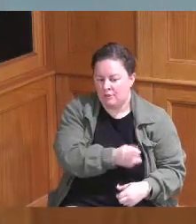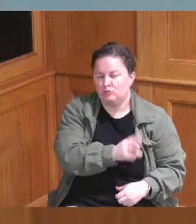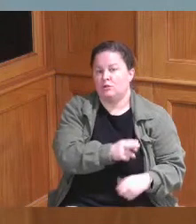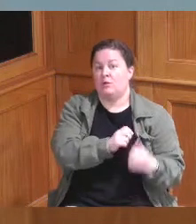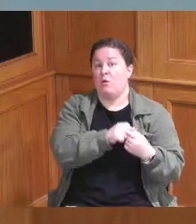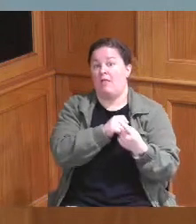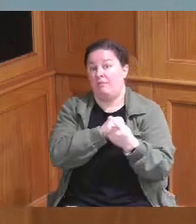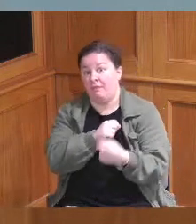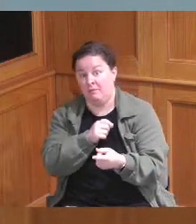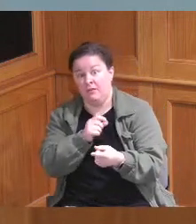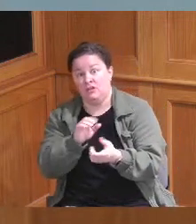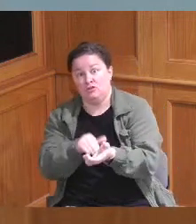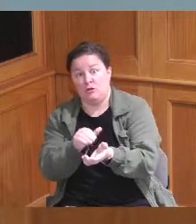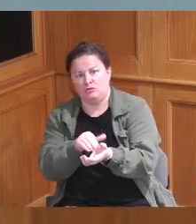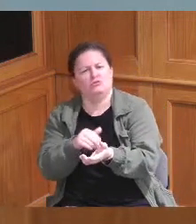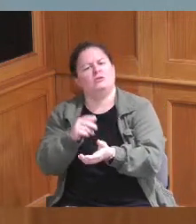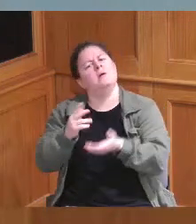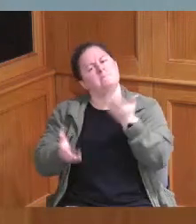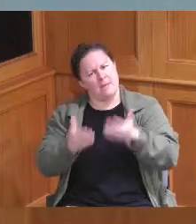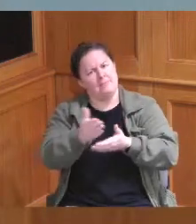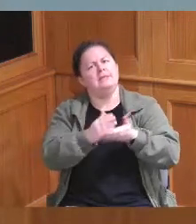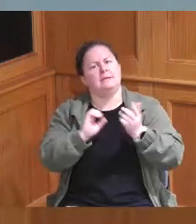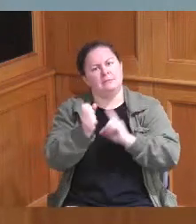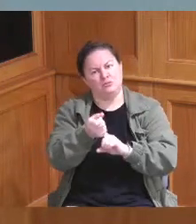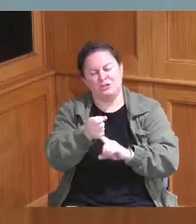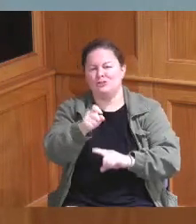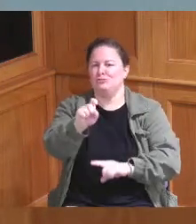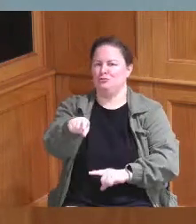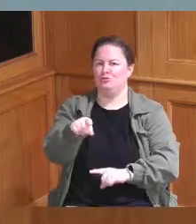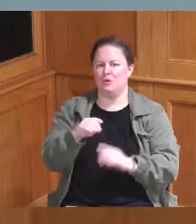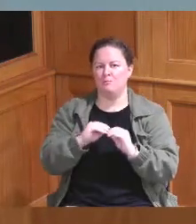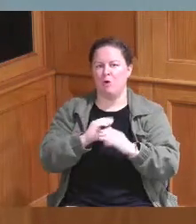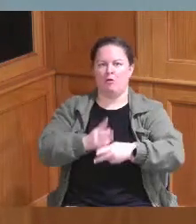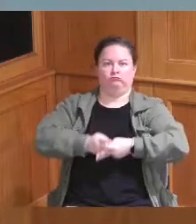which you should take higher caution you know you've heard me say this hundreds of times over